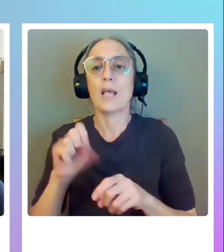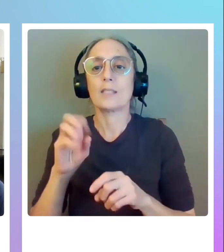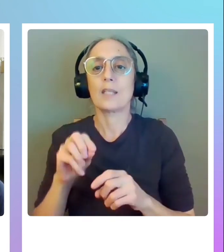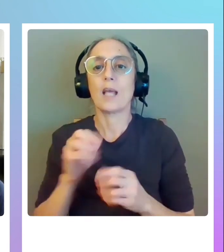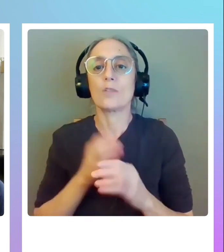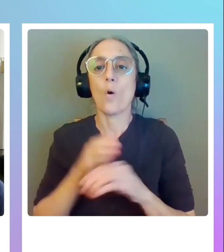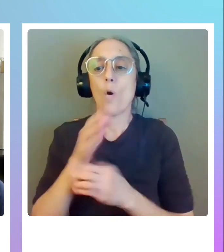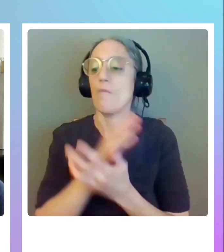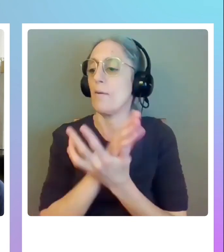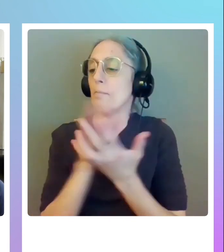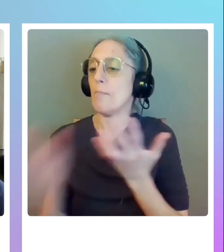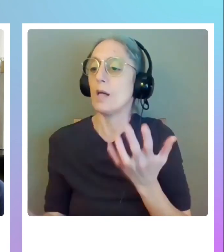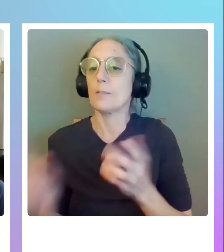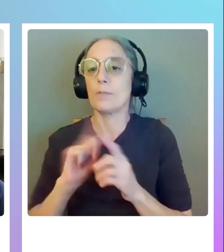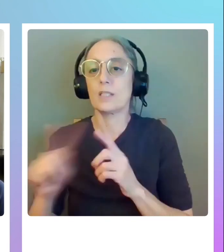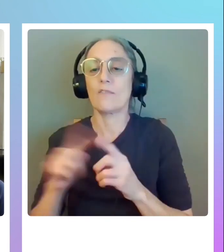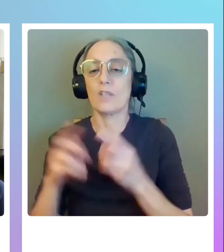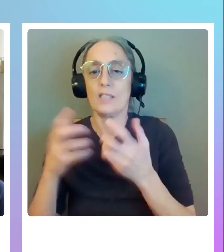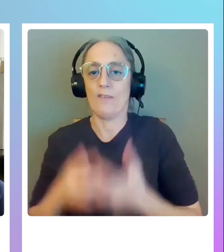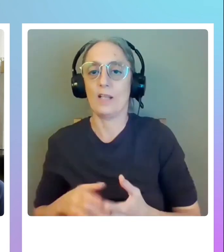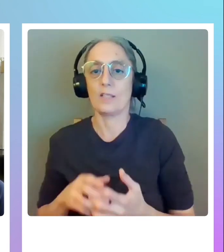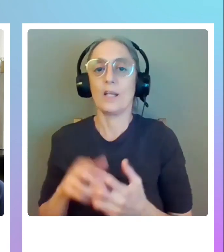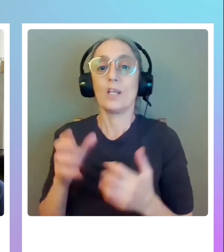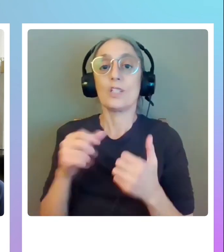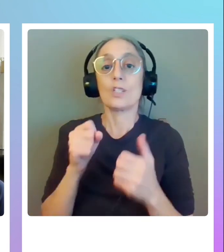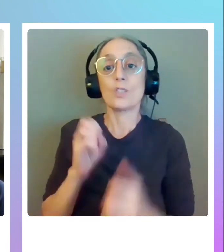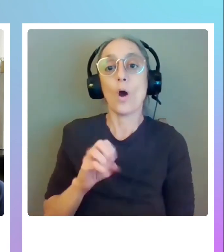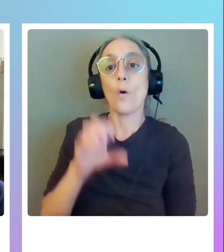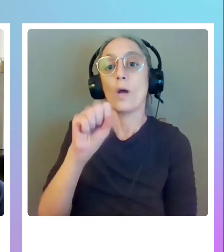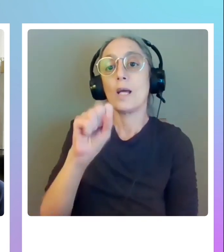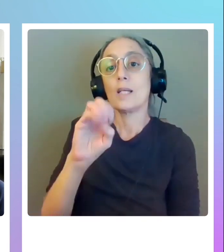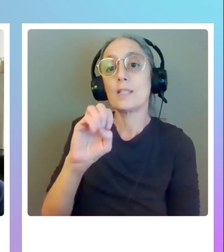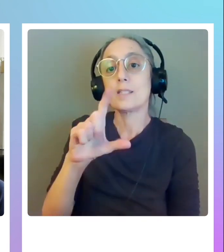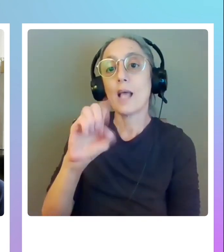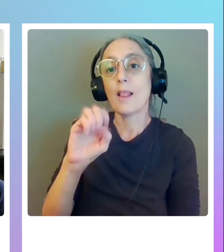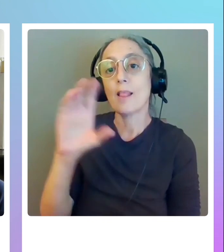So select is a more inclusive term